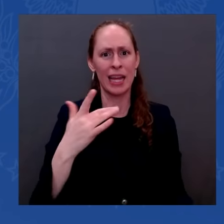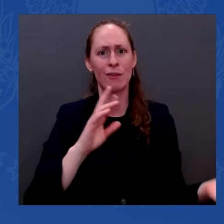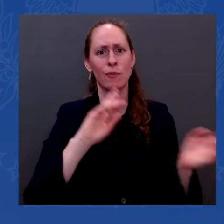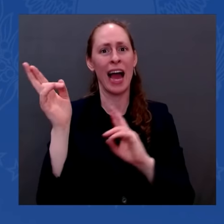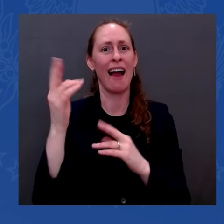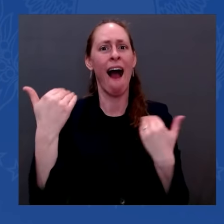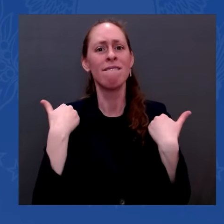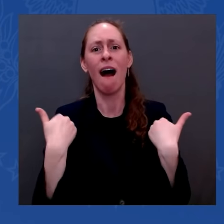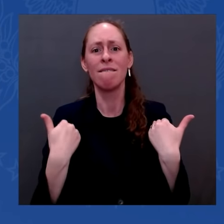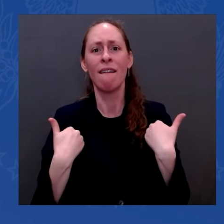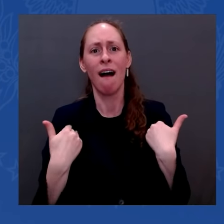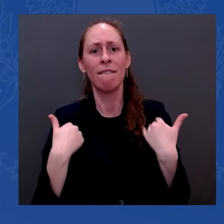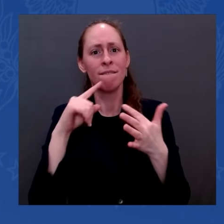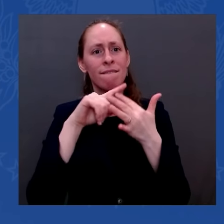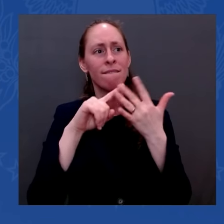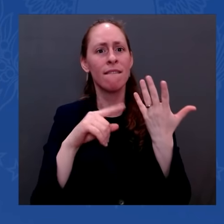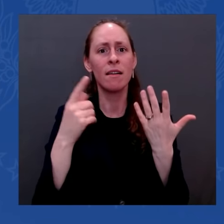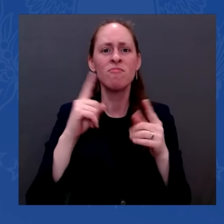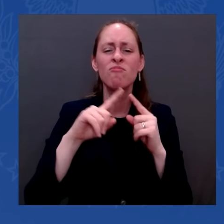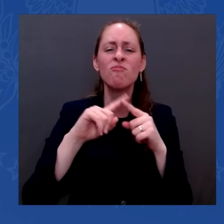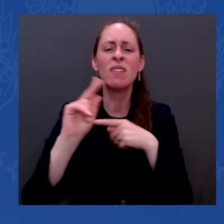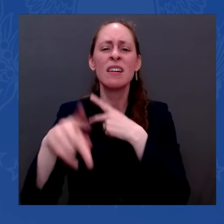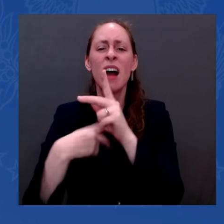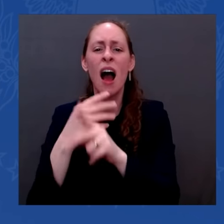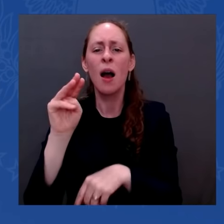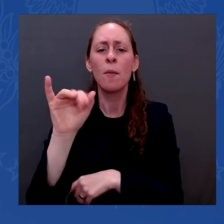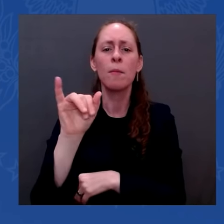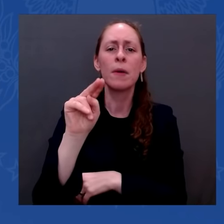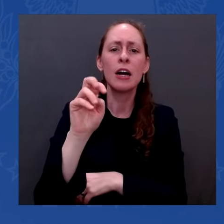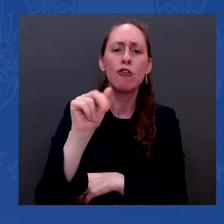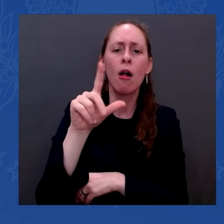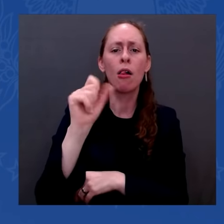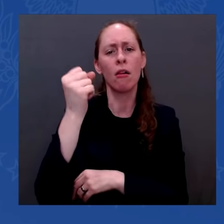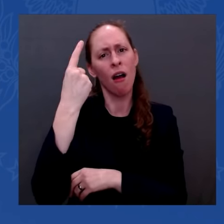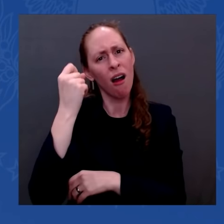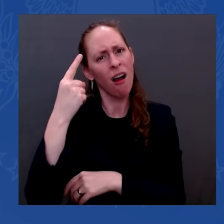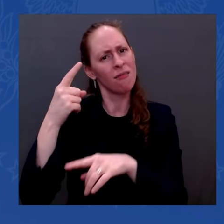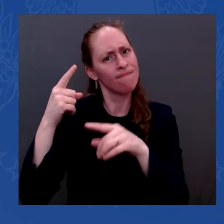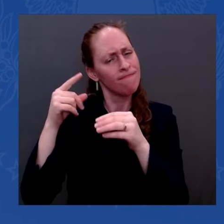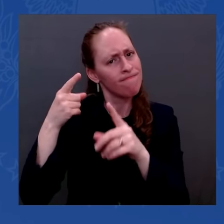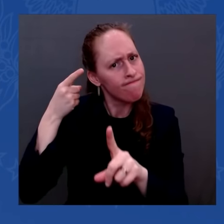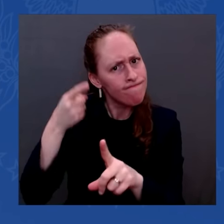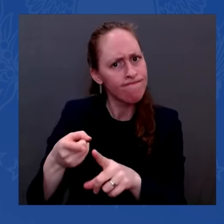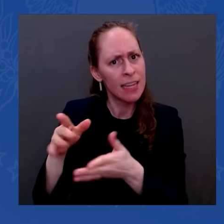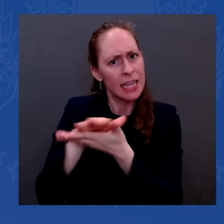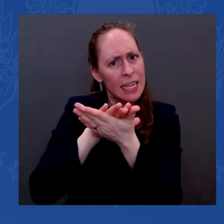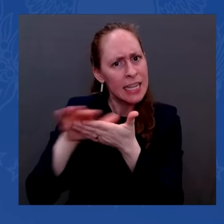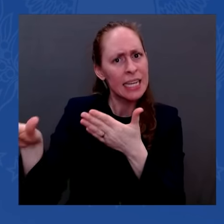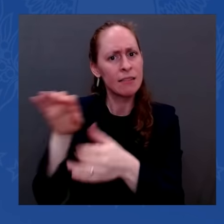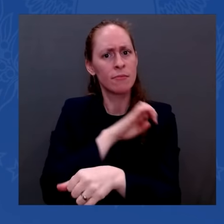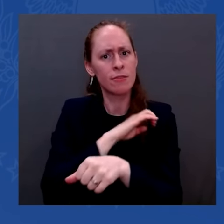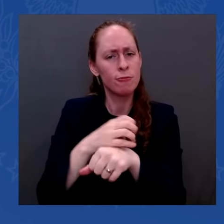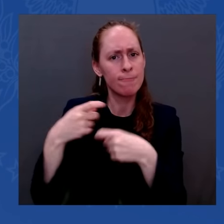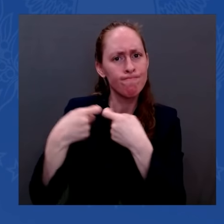to build a clean energy supply chain stamped "Made in America." And "Made in America" means using products, parts,